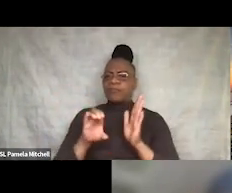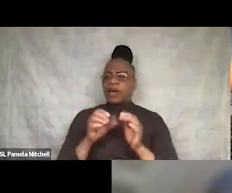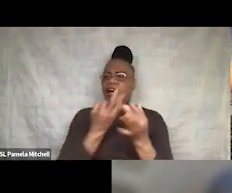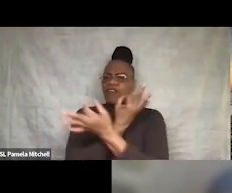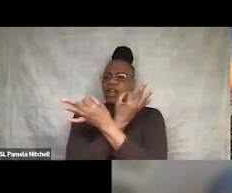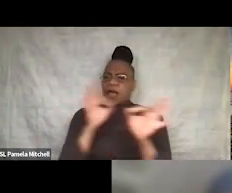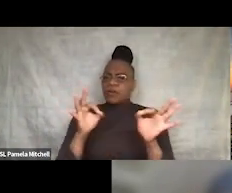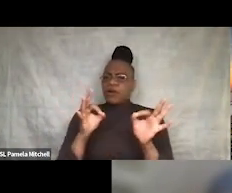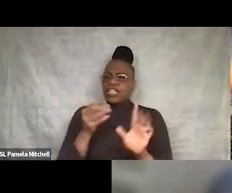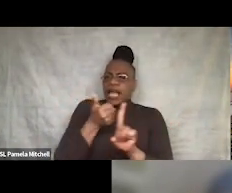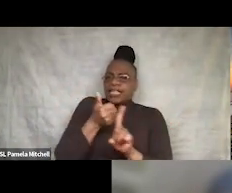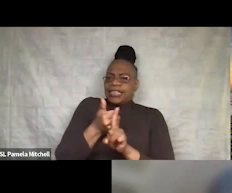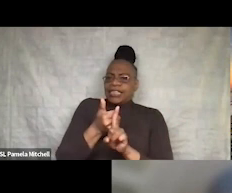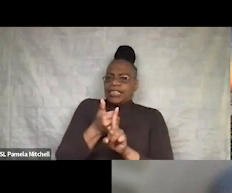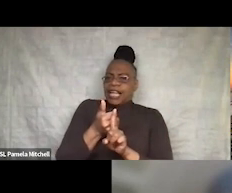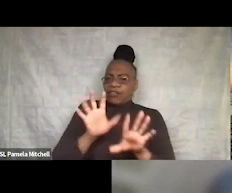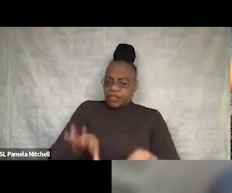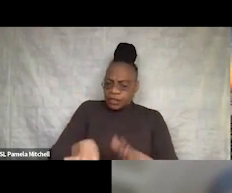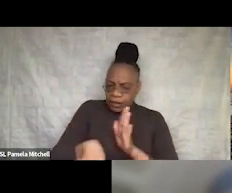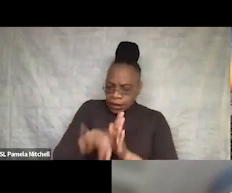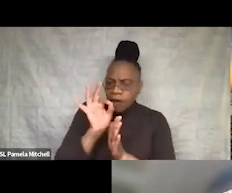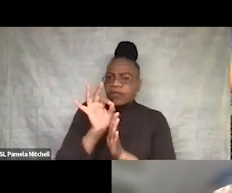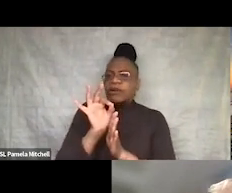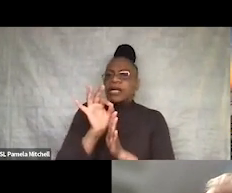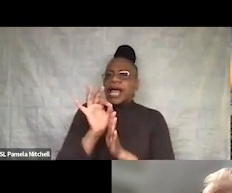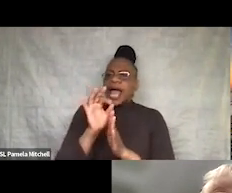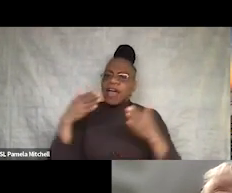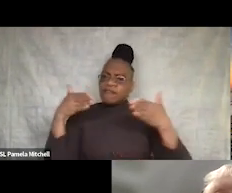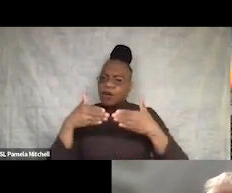and really, focusing on recovery, personal growth, and again,